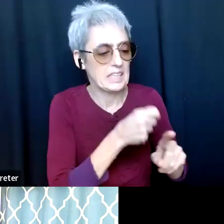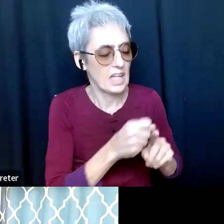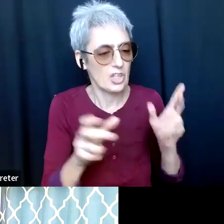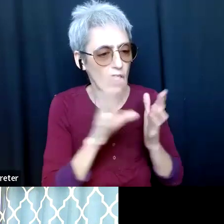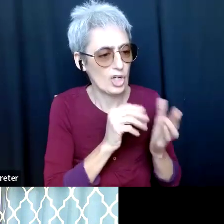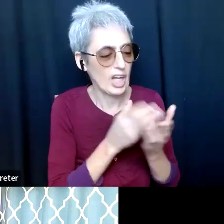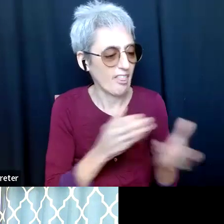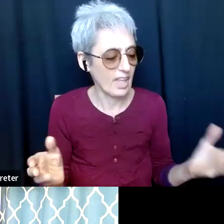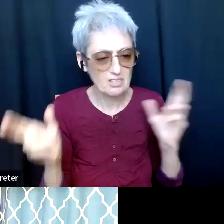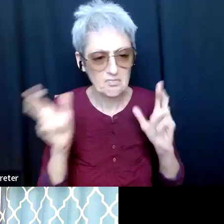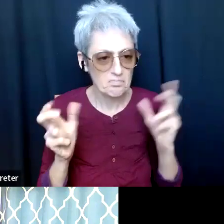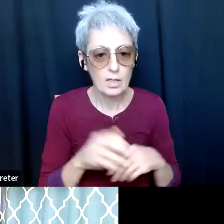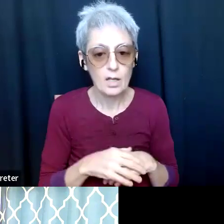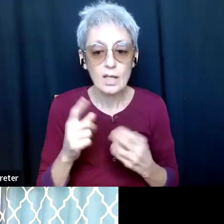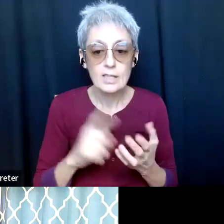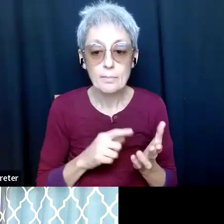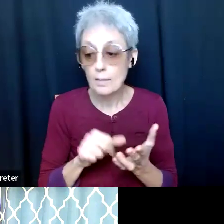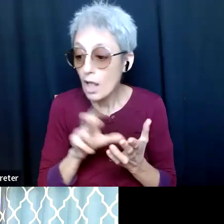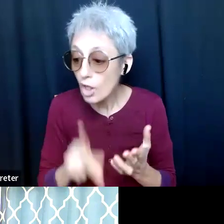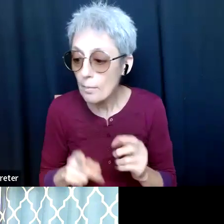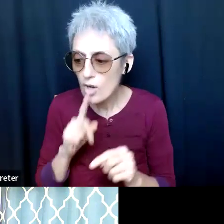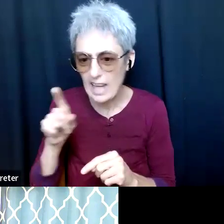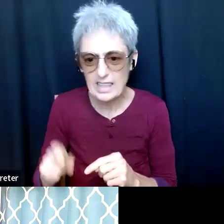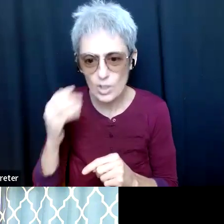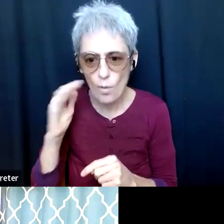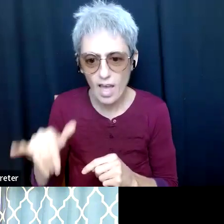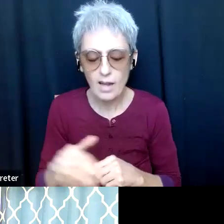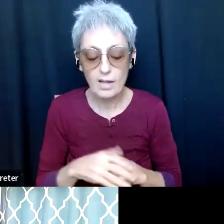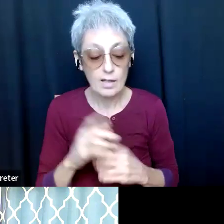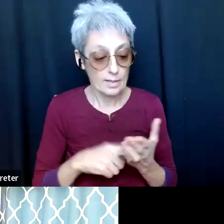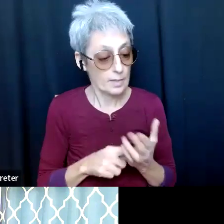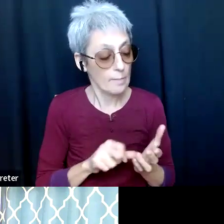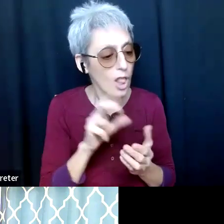and distractors and they might use these distractor templates